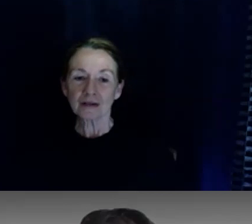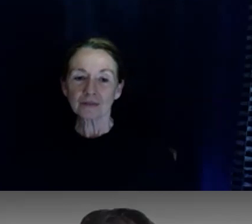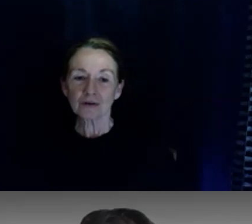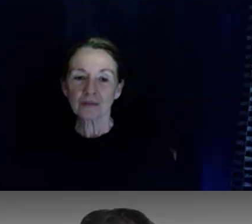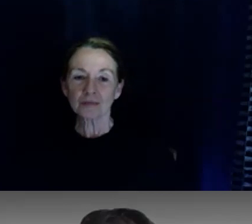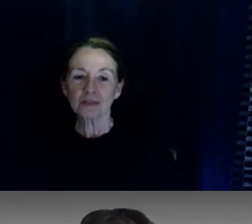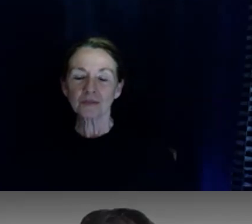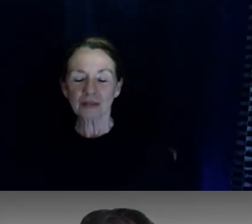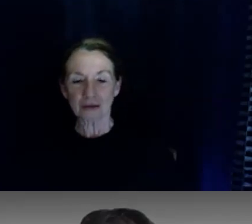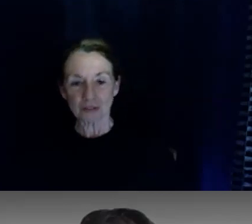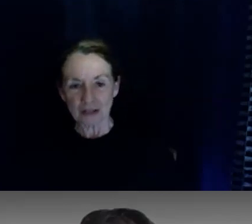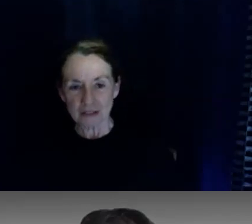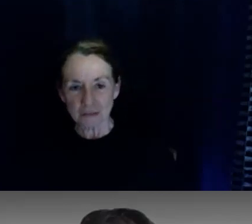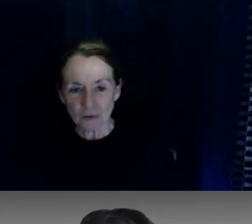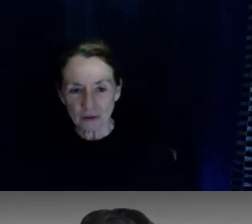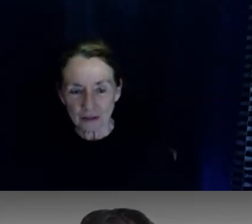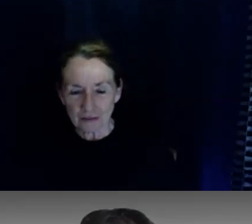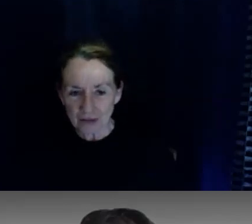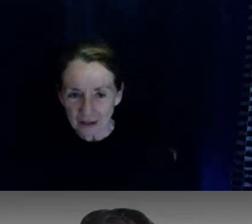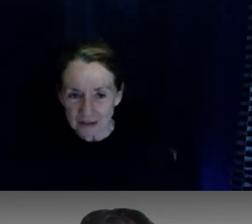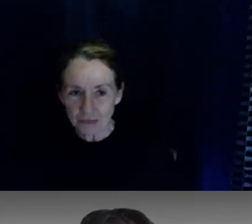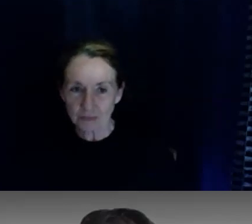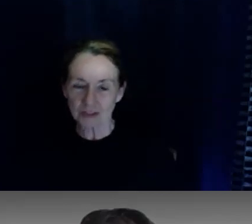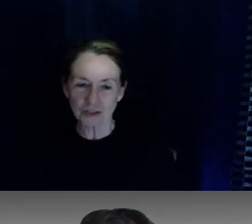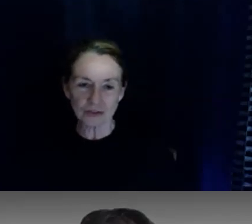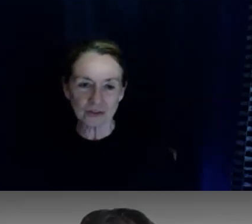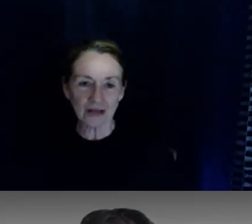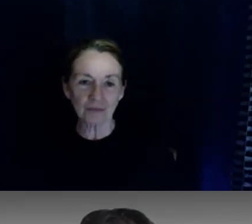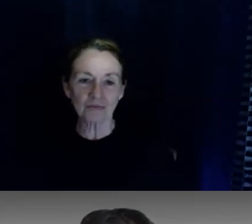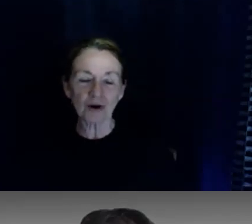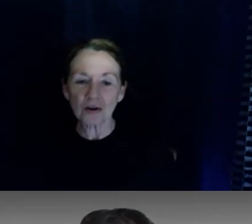AND, I MEAN, IT WAS CERTAINLY AN INTERESTING MEETING.